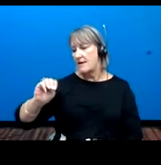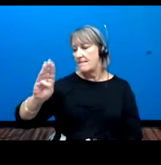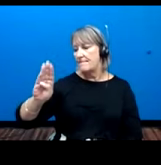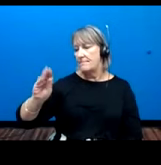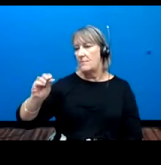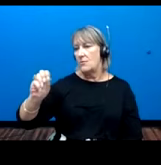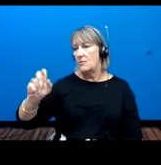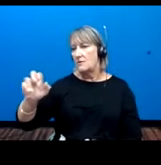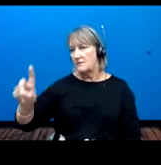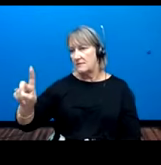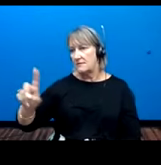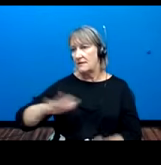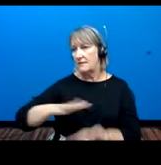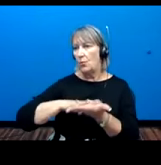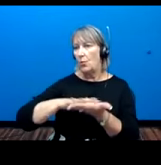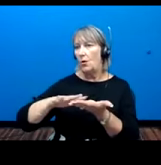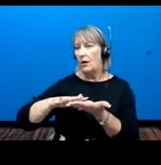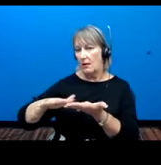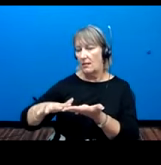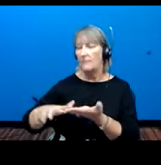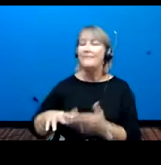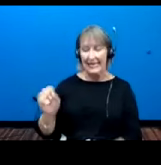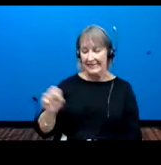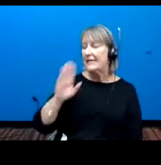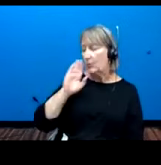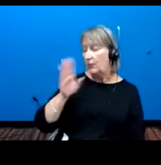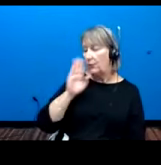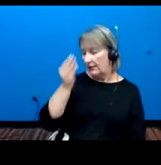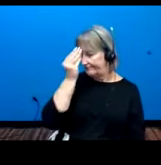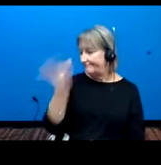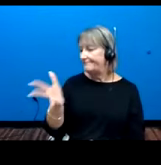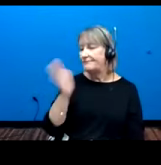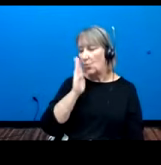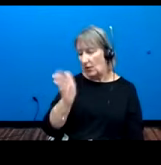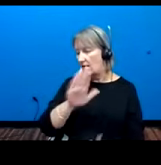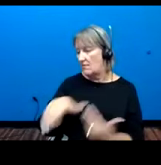we promise that you guys will have all of the information. So absolutely we will do that.